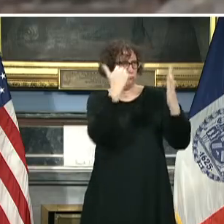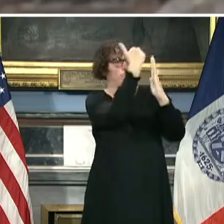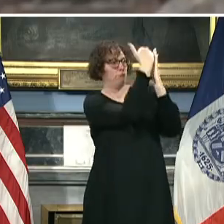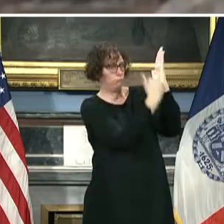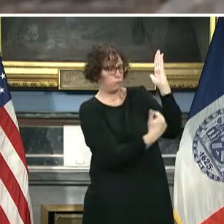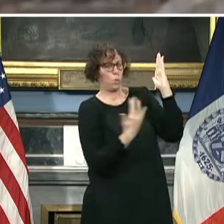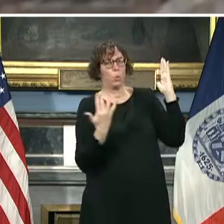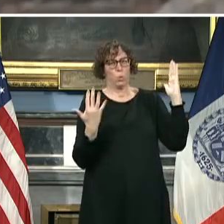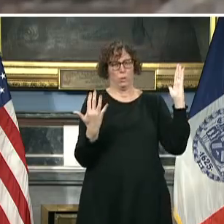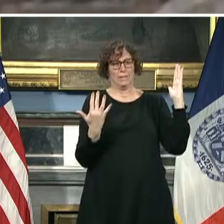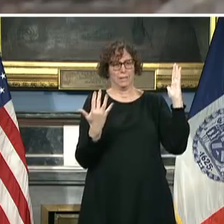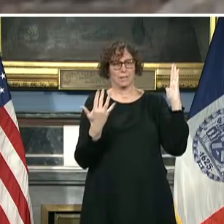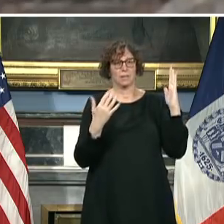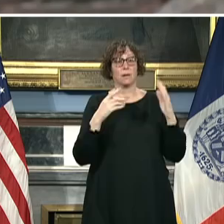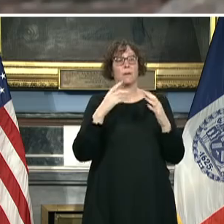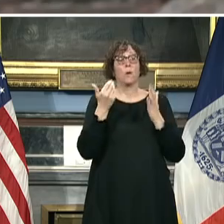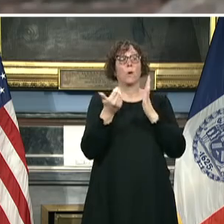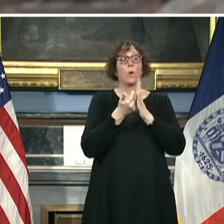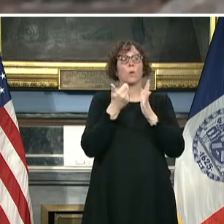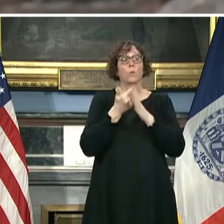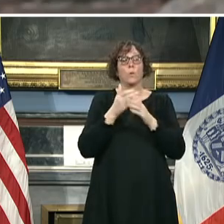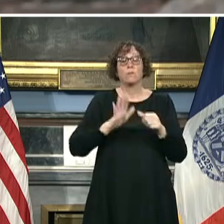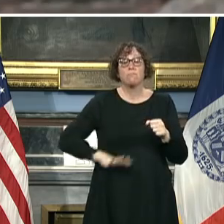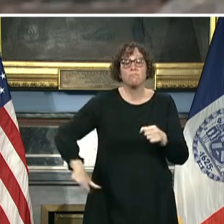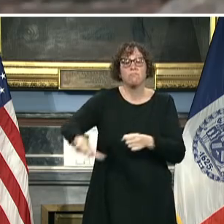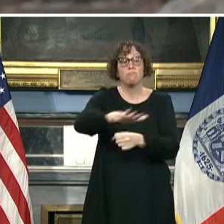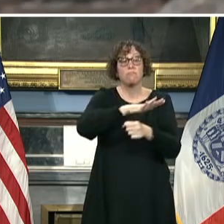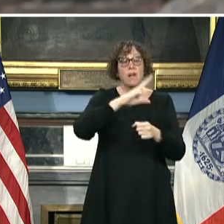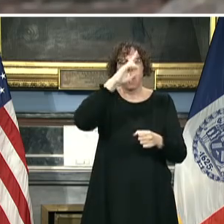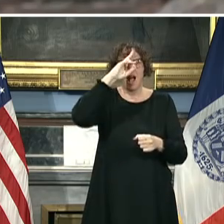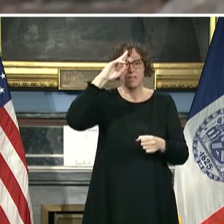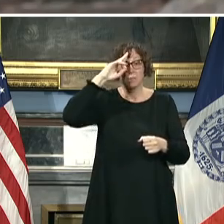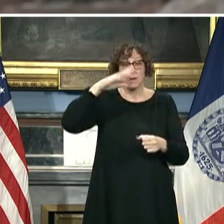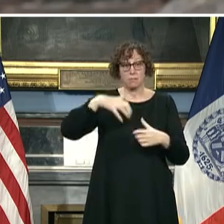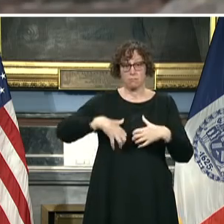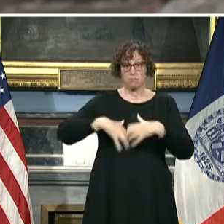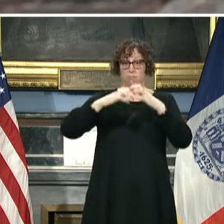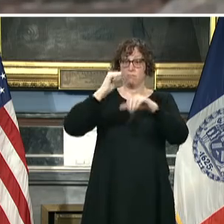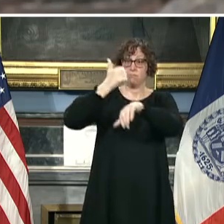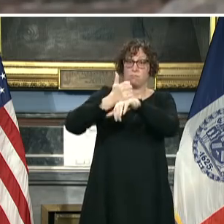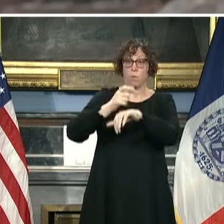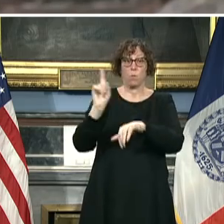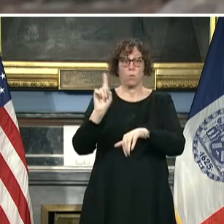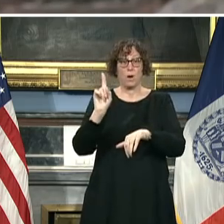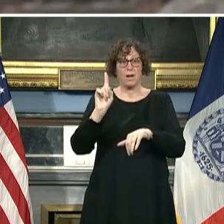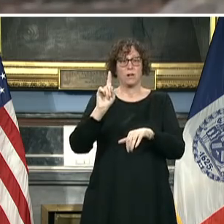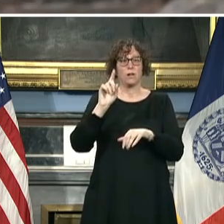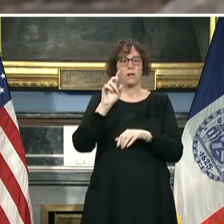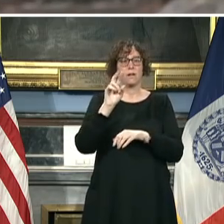OF A FIELD HOSPITALBE IN G SET UP BY FEMA. YOU'RE GOING TO SEE A CONSTANT GROWTH.